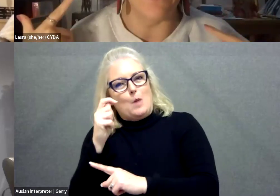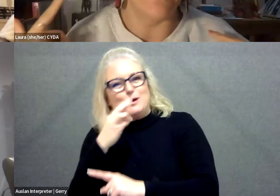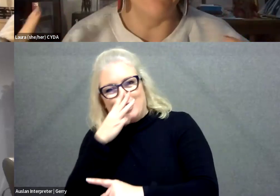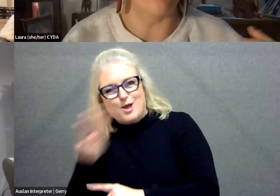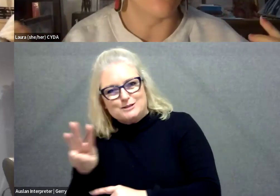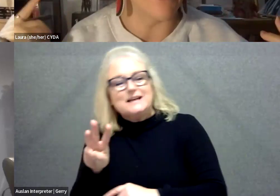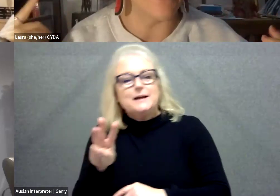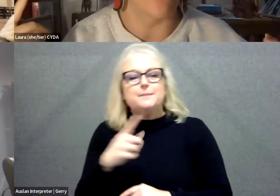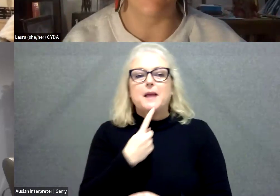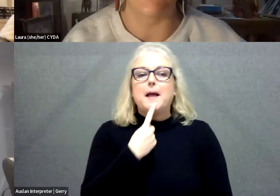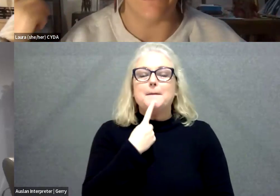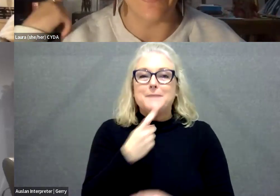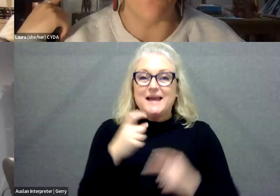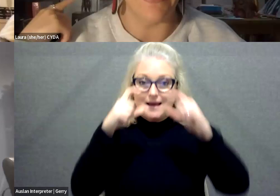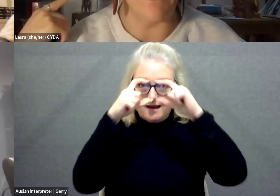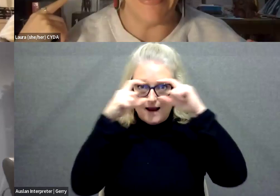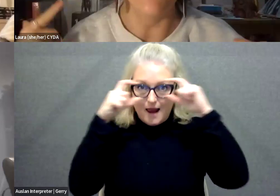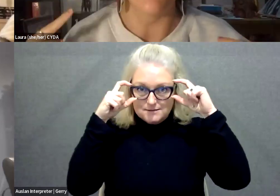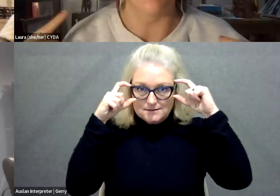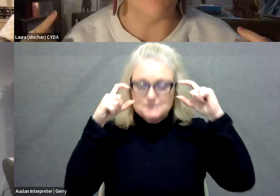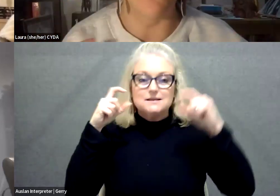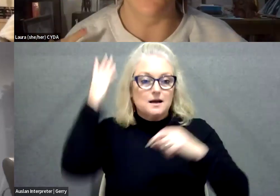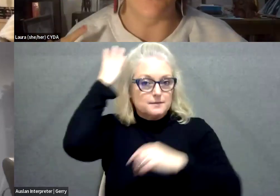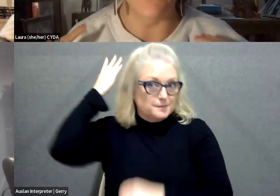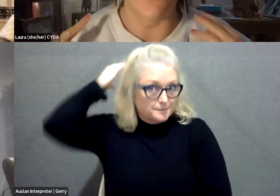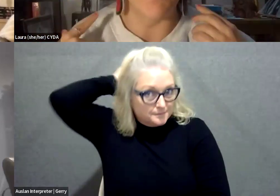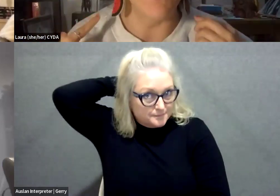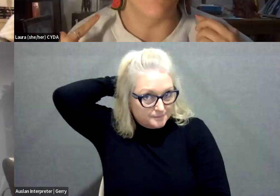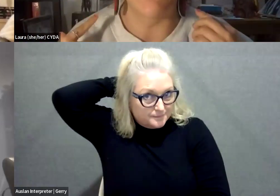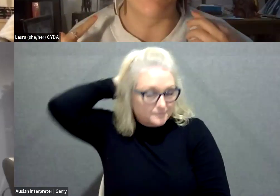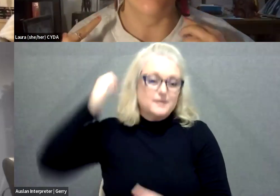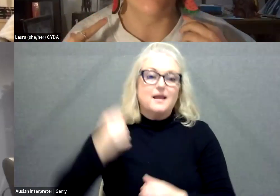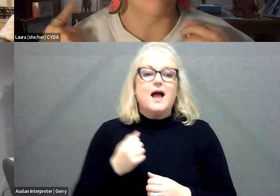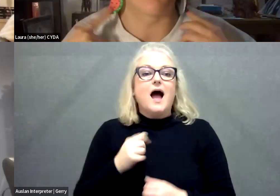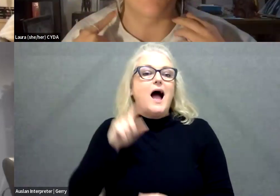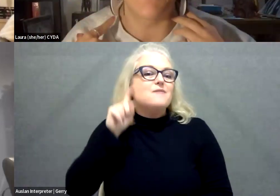glasses. My hair is tied up behind me. I am also wearing watermelon earrings that I am obsessed